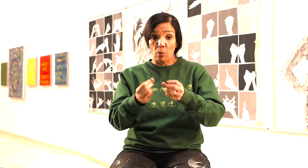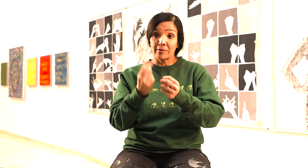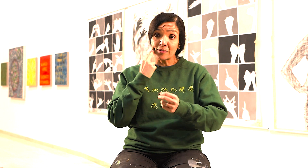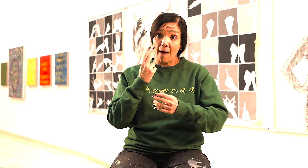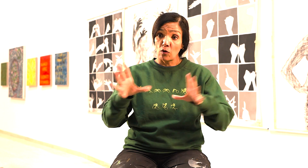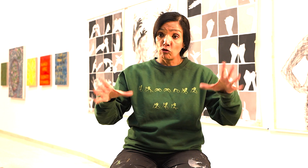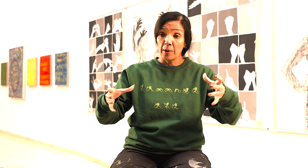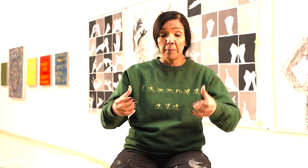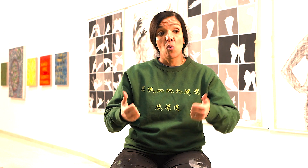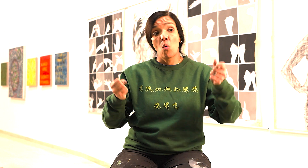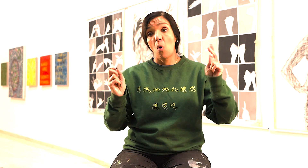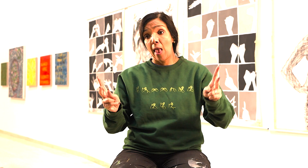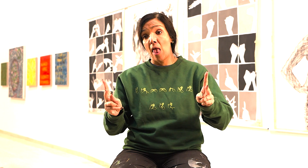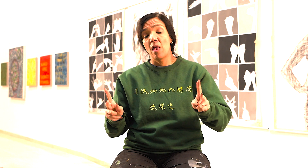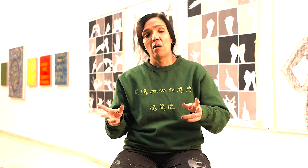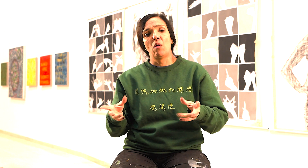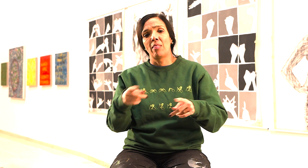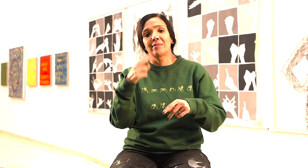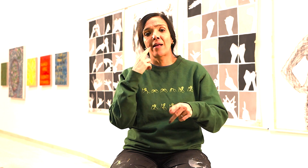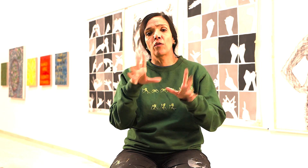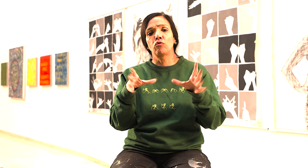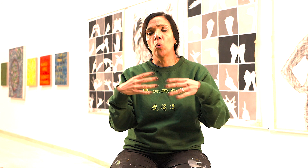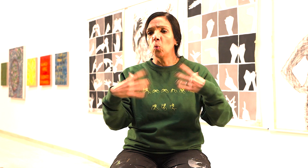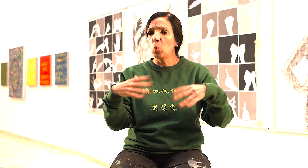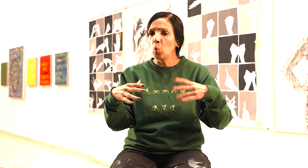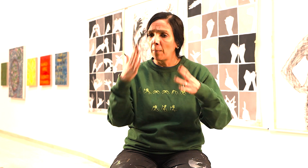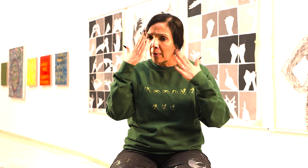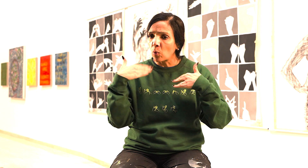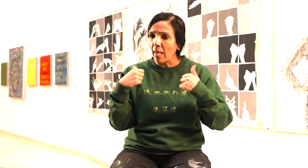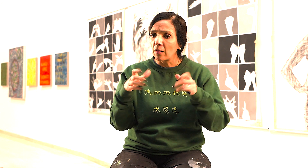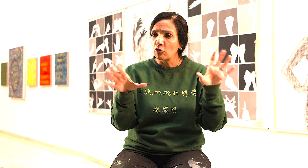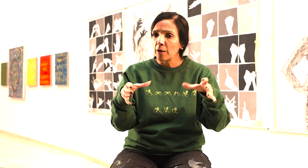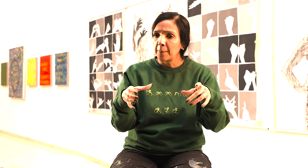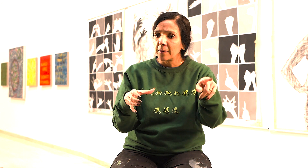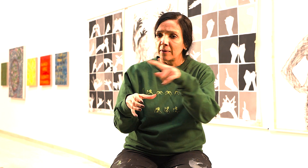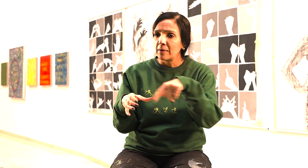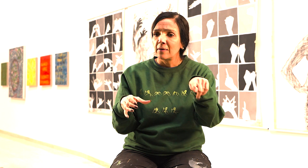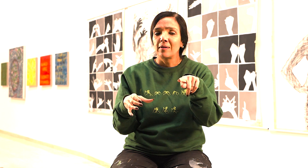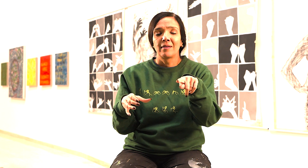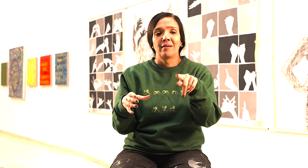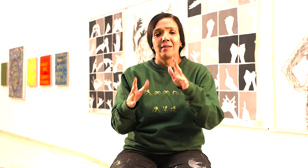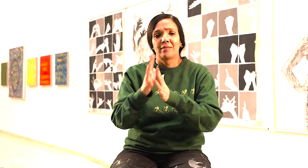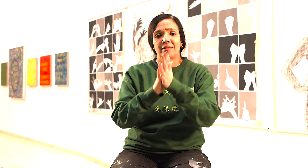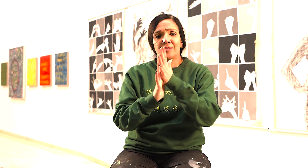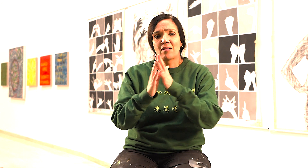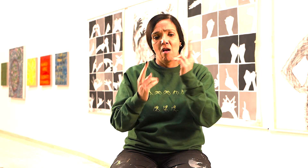to work every week with a Deaf group." The Deaf group all had serious mental health traumas,